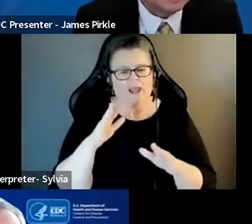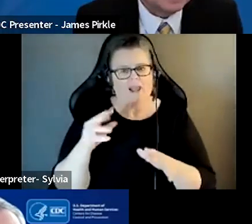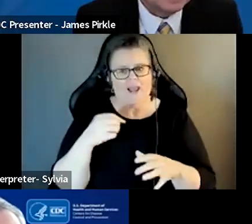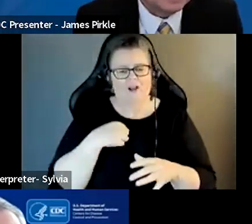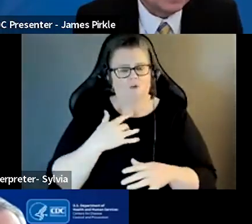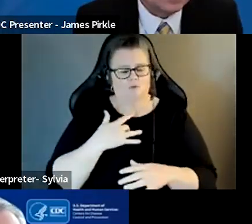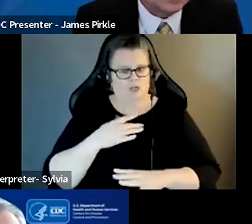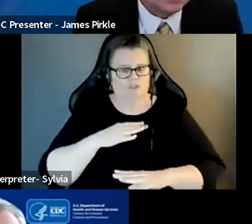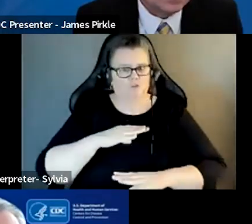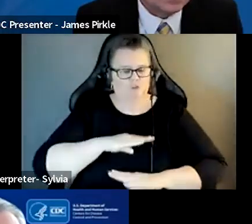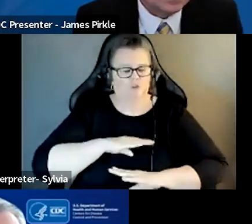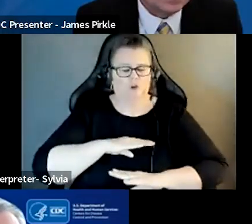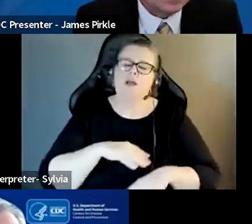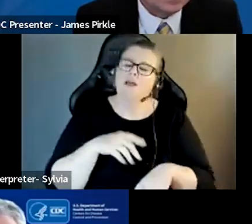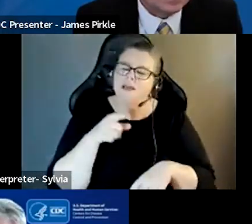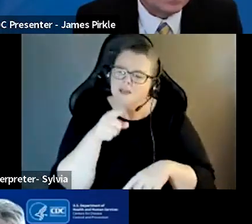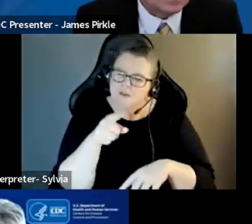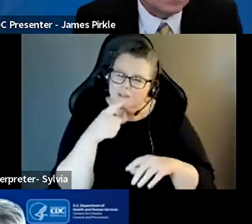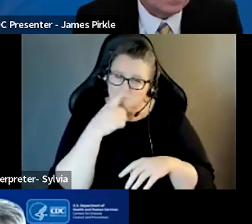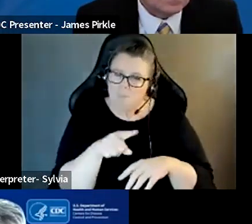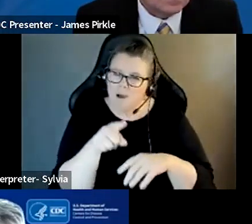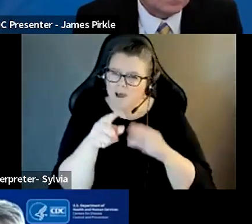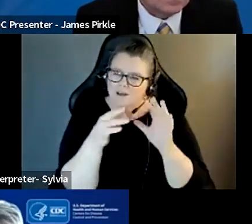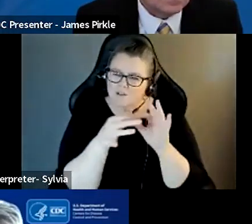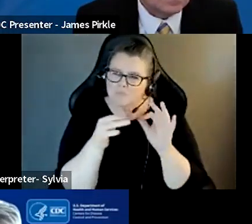Can you talk a little bit about the partnerships with --